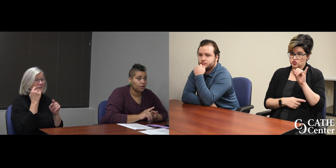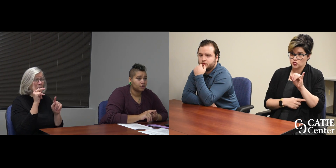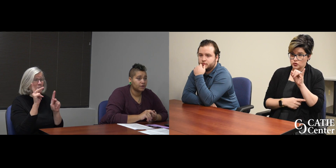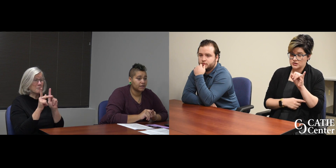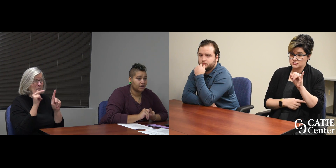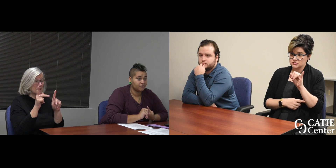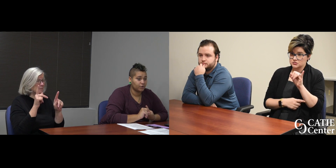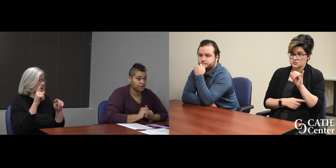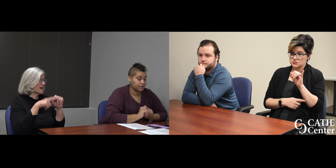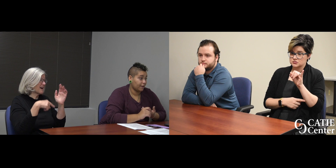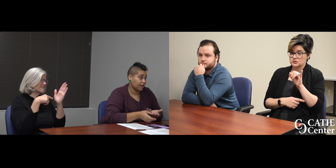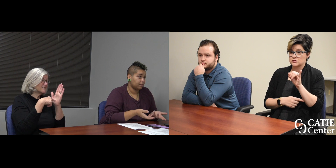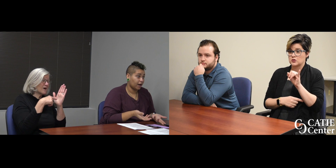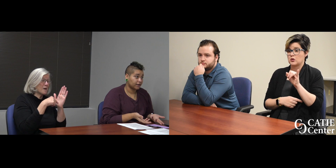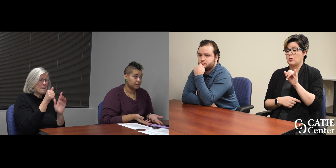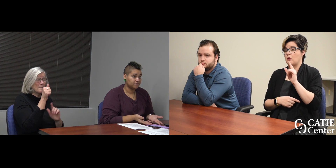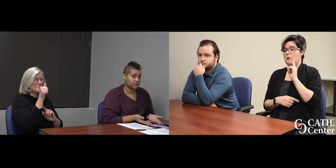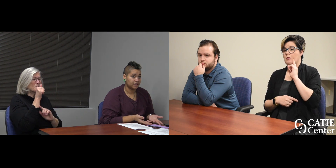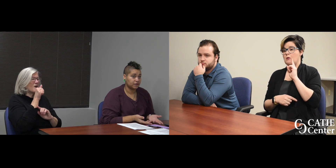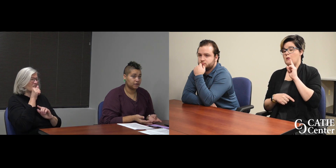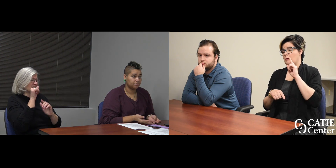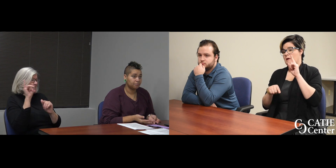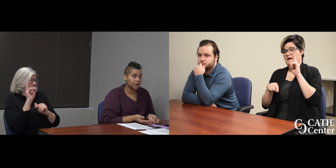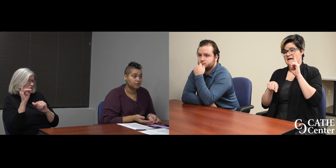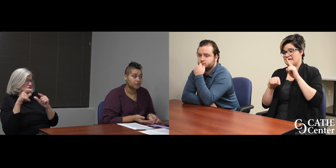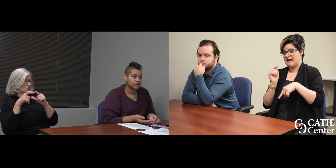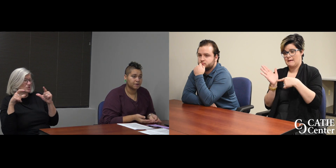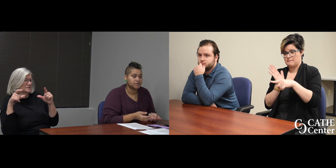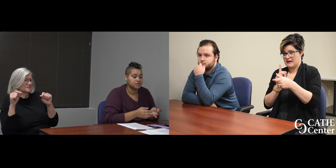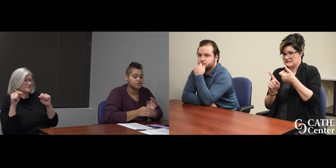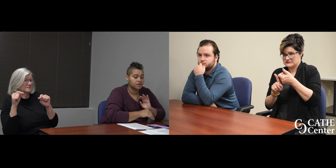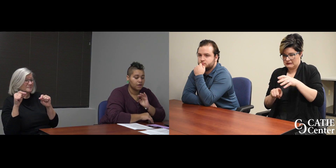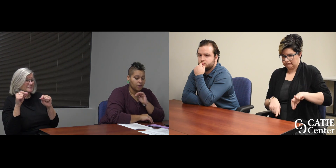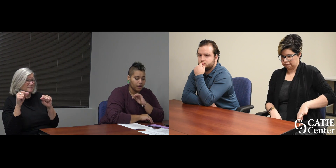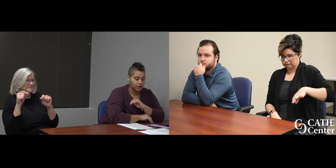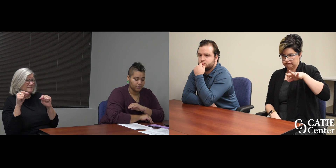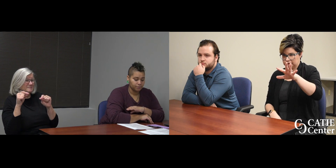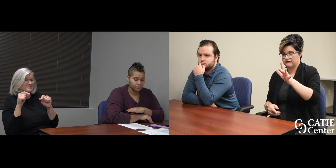or who cannot afford to pay out of pocket for their medical expenses,